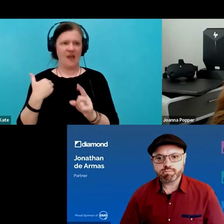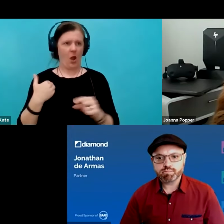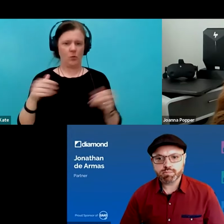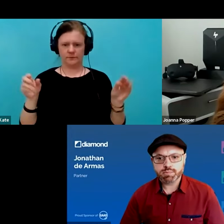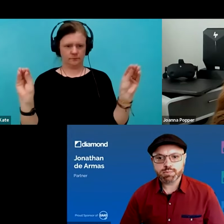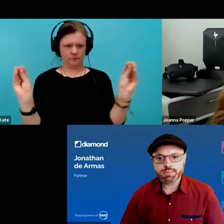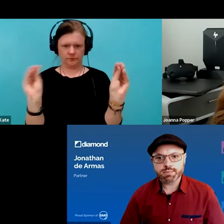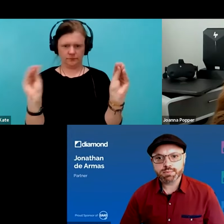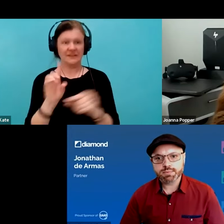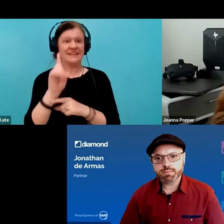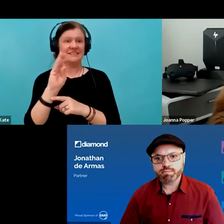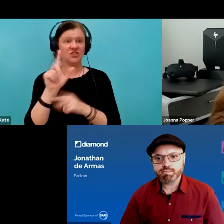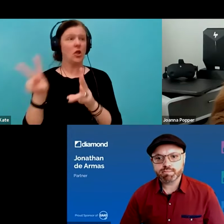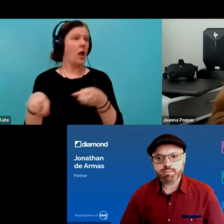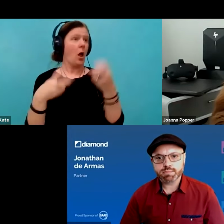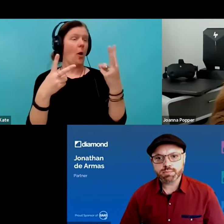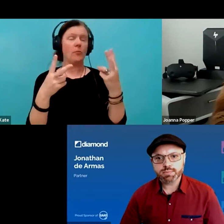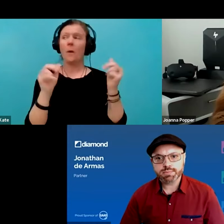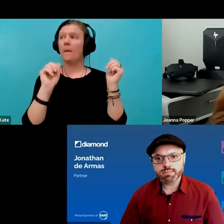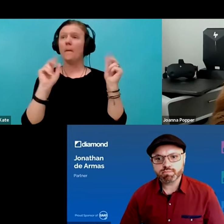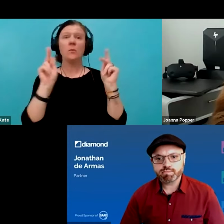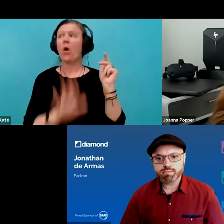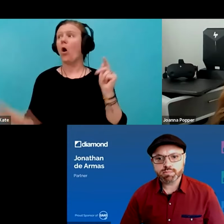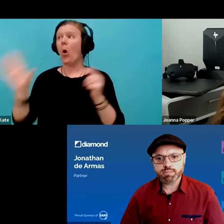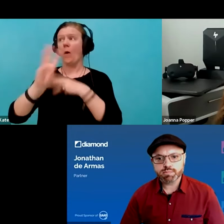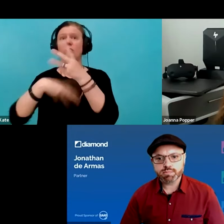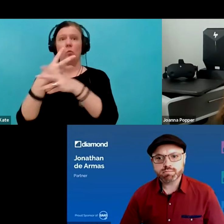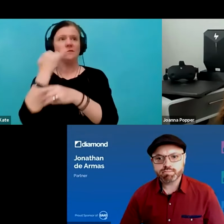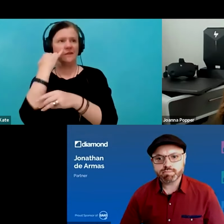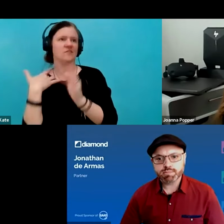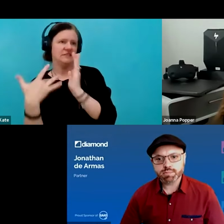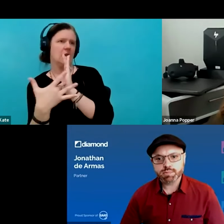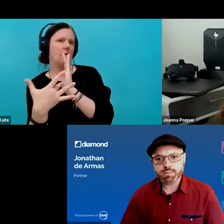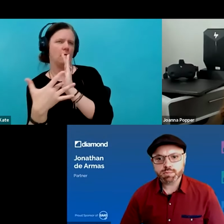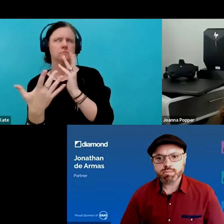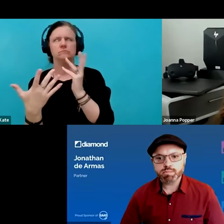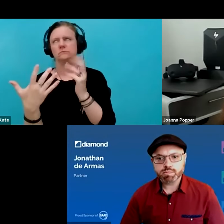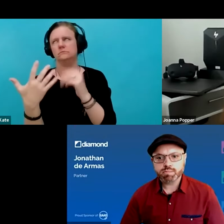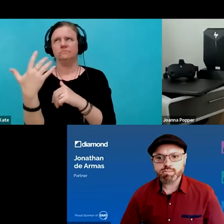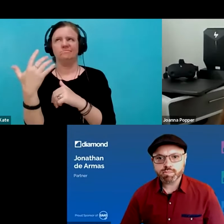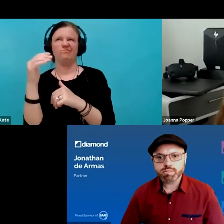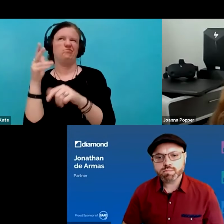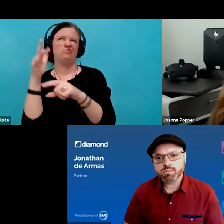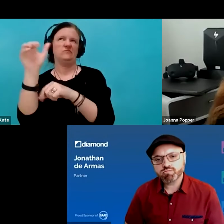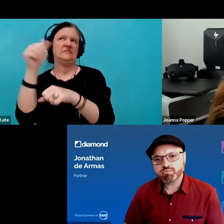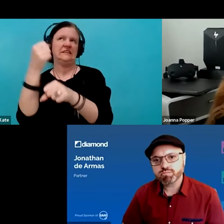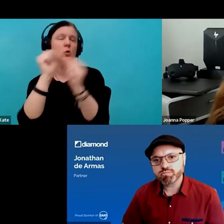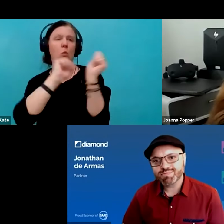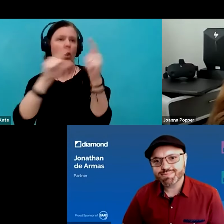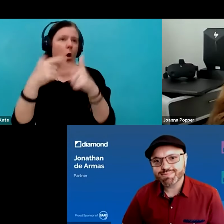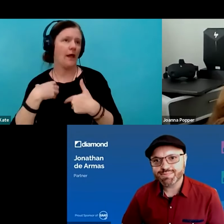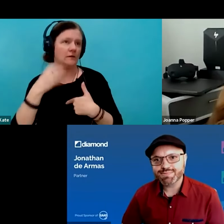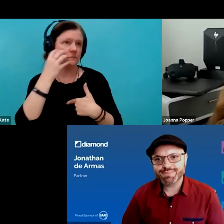from around the world, assuming that they have the device. So let's like fast forward a couple years into the future when everybody has easy access to